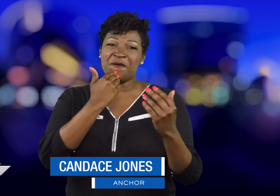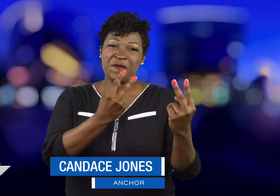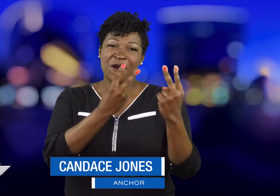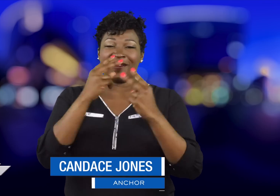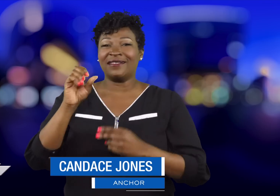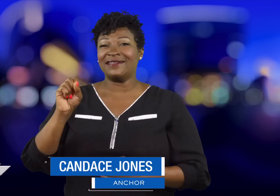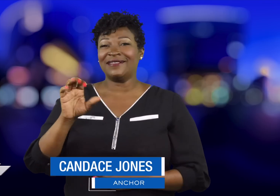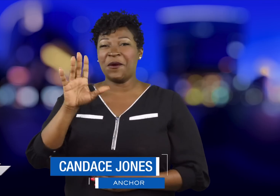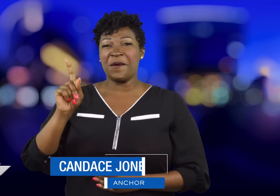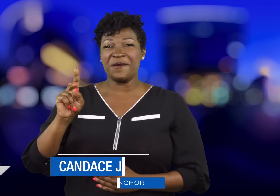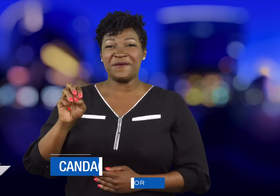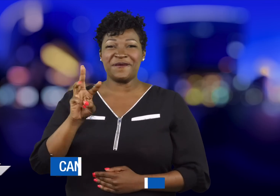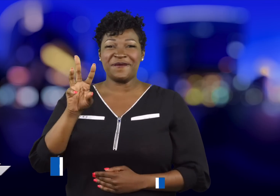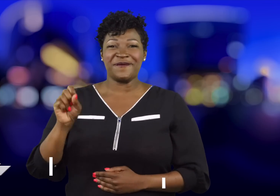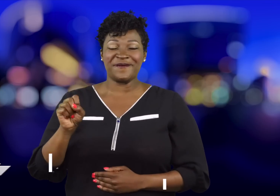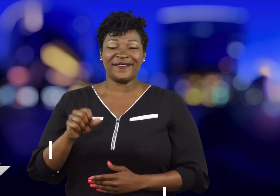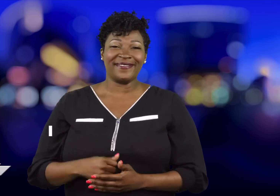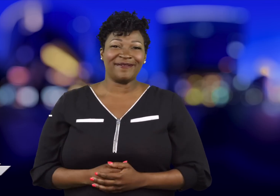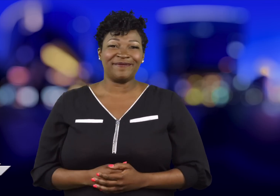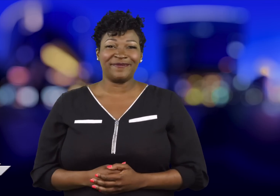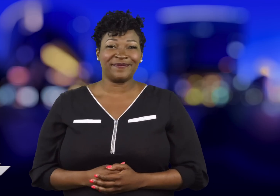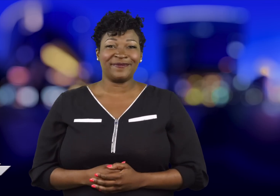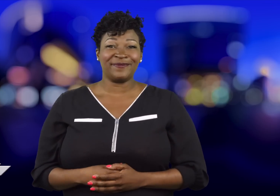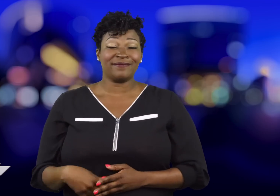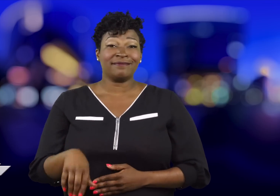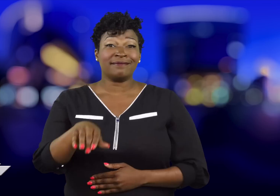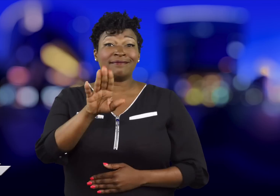Thank you for watching Sign1News.